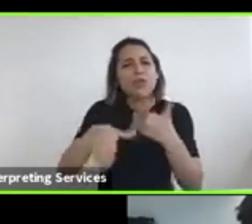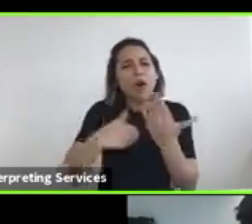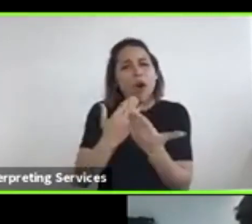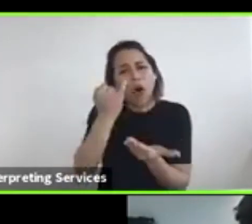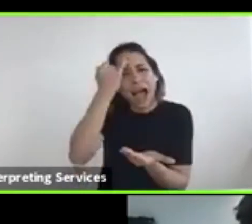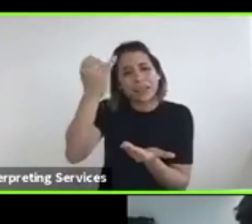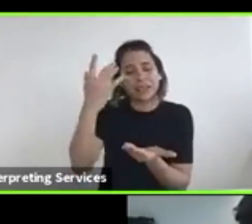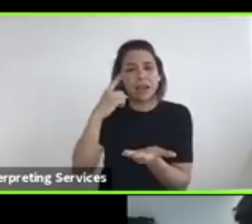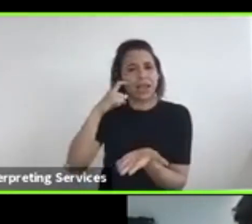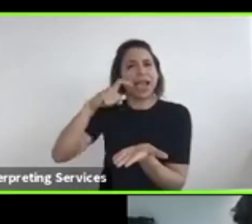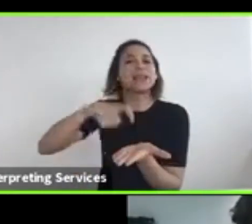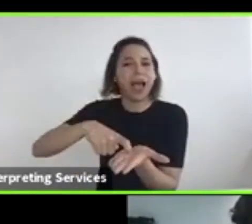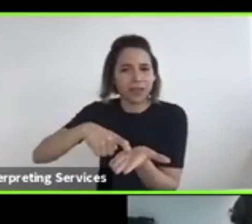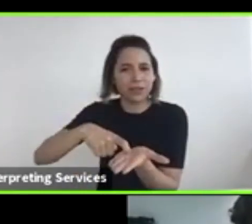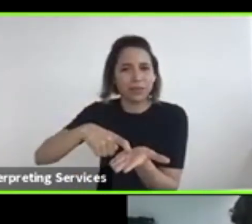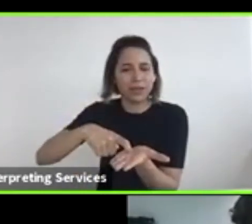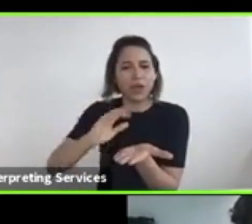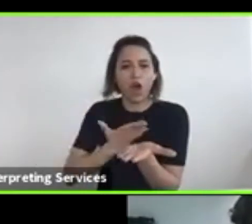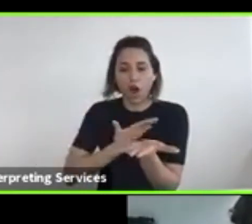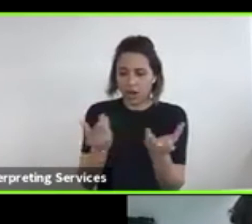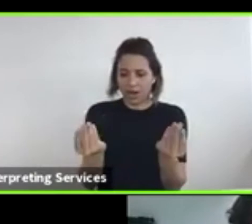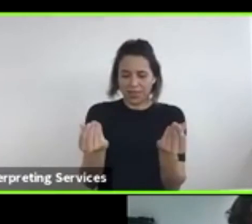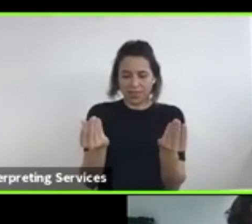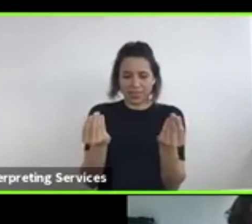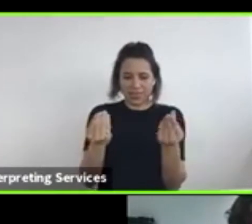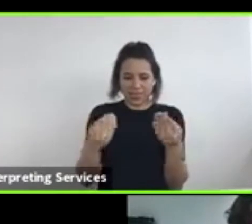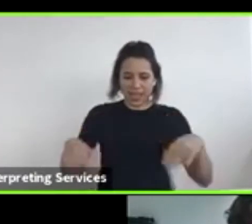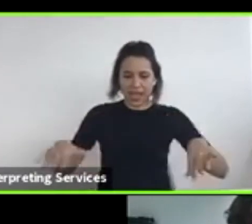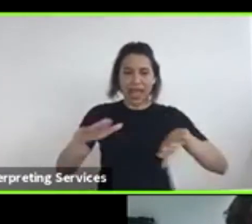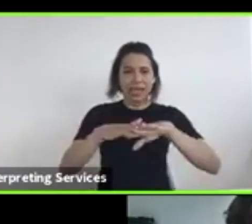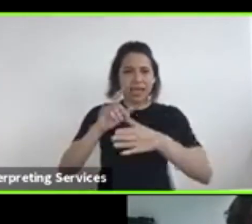THAT OUR LAND ACKNOWLEDGMENT AND THAT COMMITMENT TO CONSTANT REVISION,